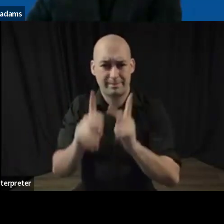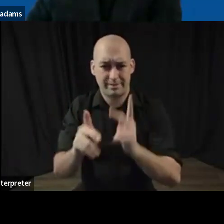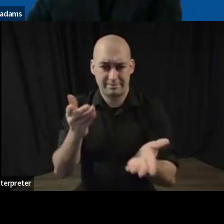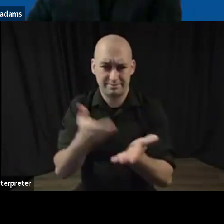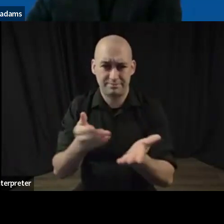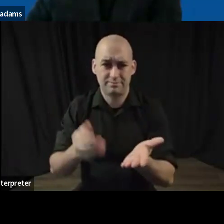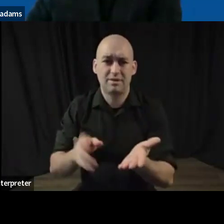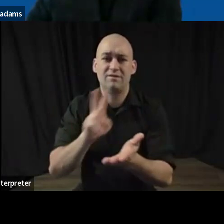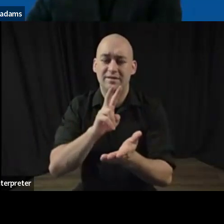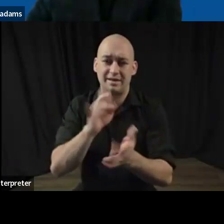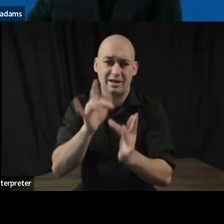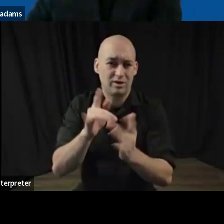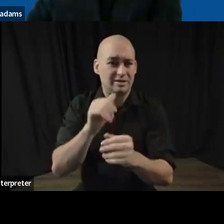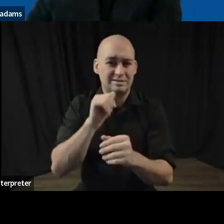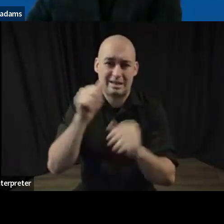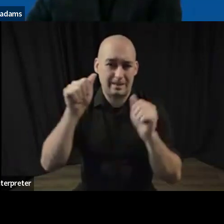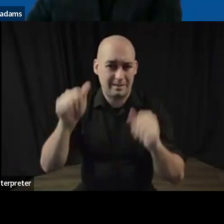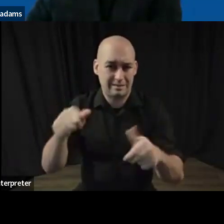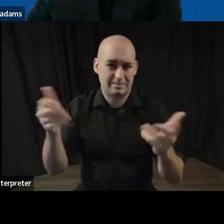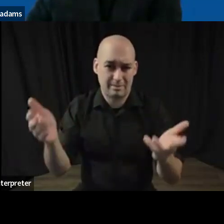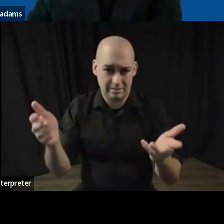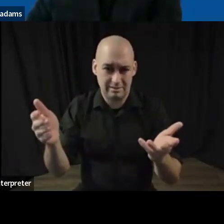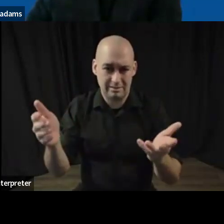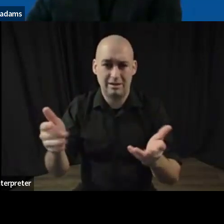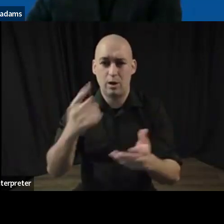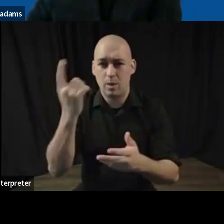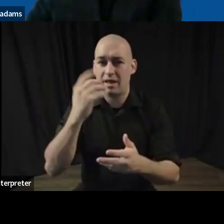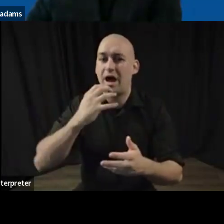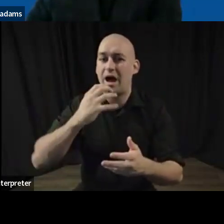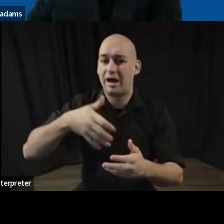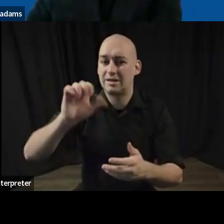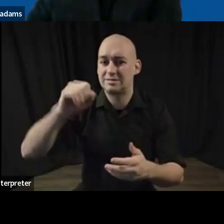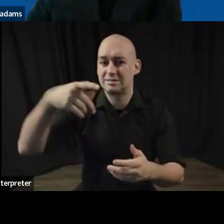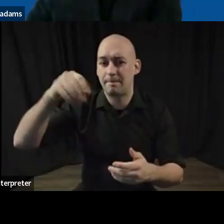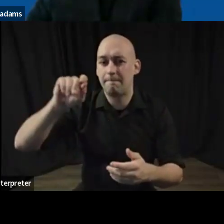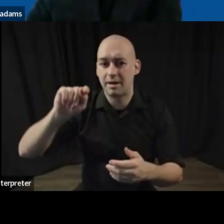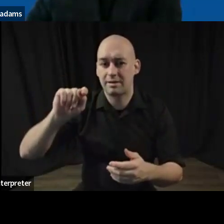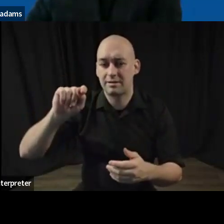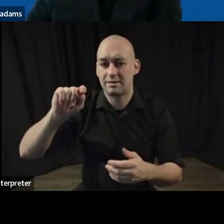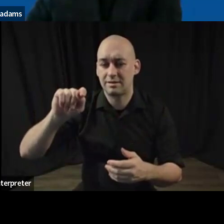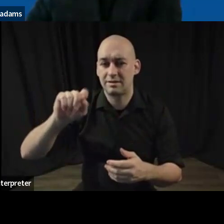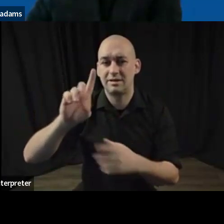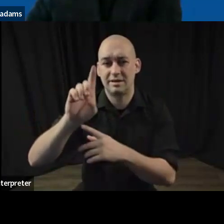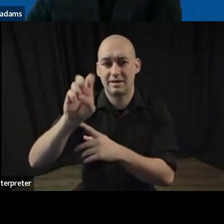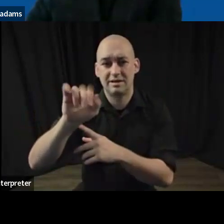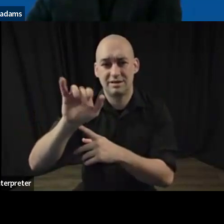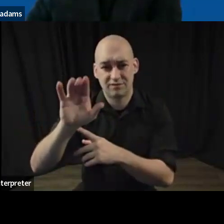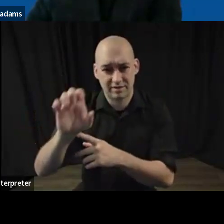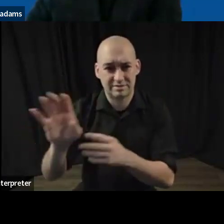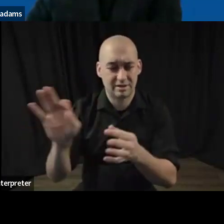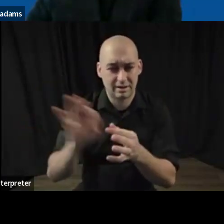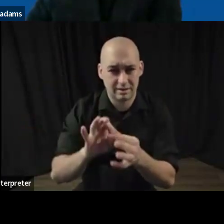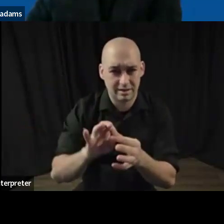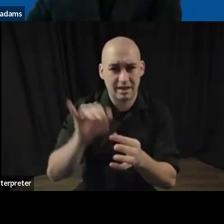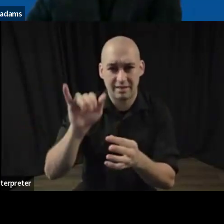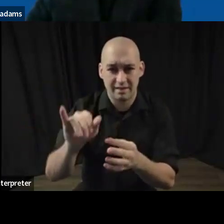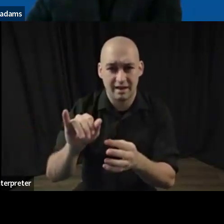are just not a possibility. So only a hotspot and a device, a tablet or laptop would be a solution.